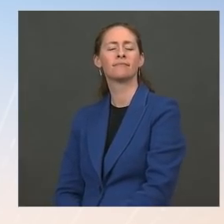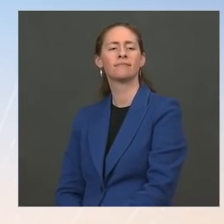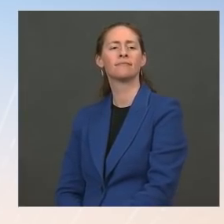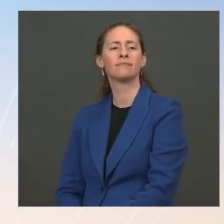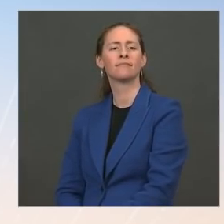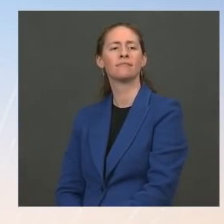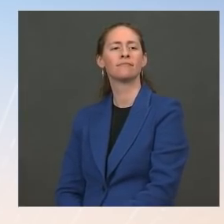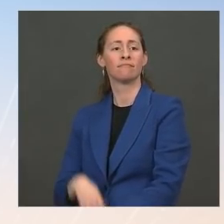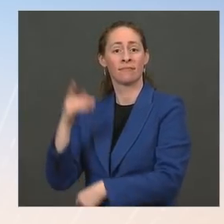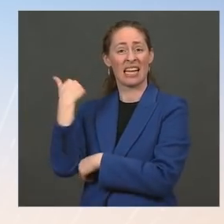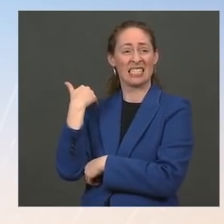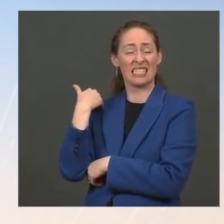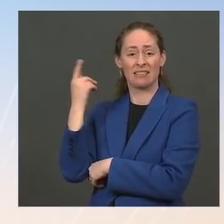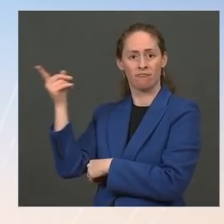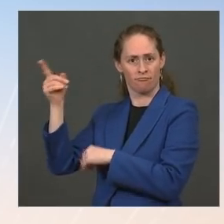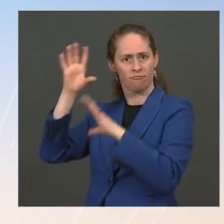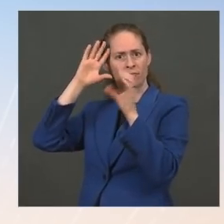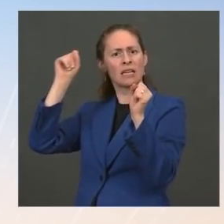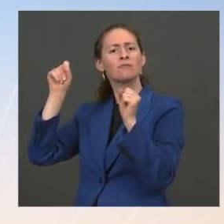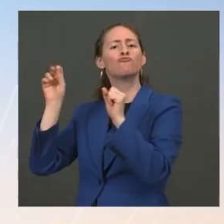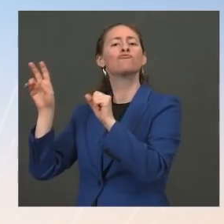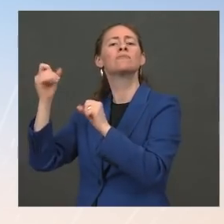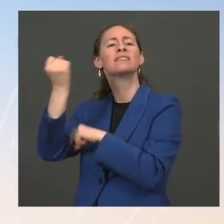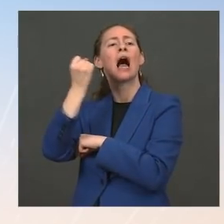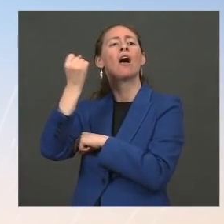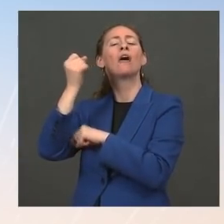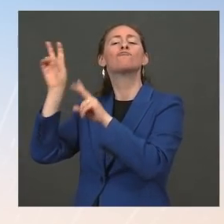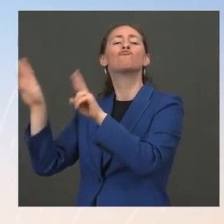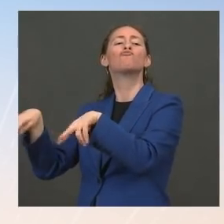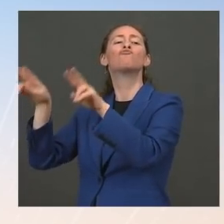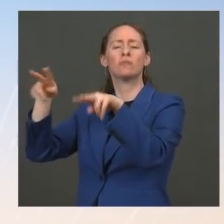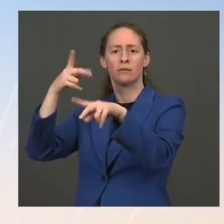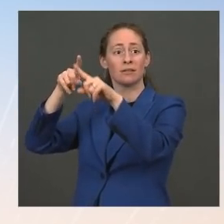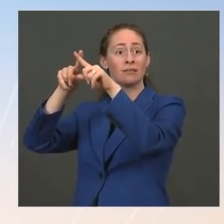but his face was uncovered. Why? Ms. Psaki: The President is somebody